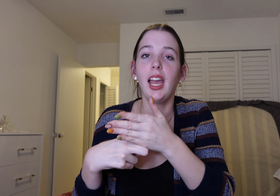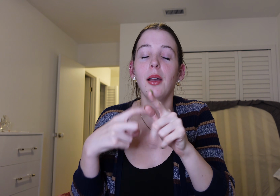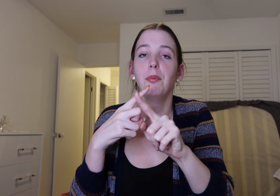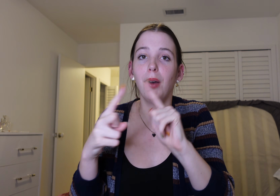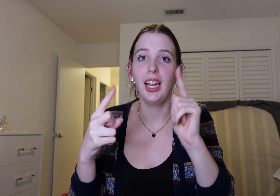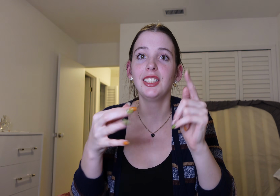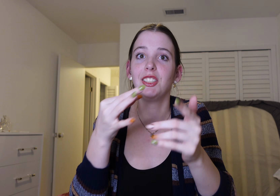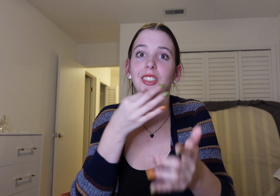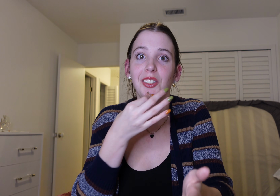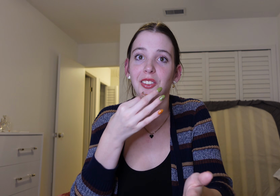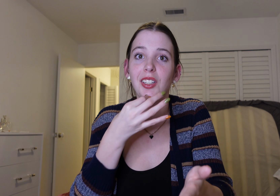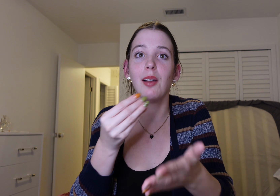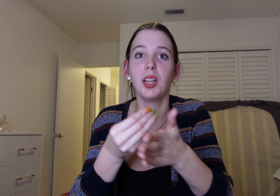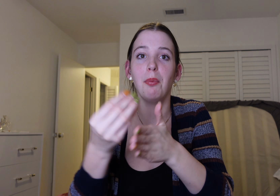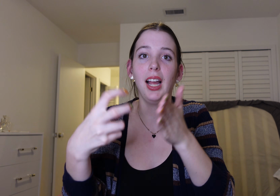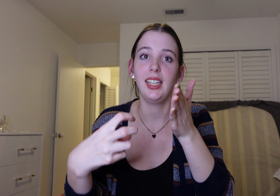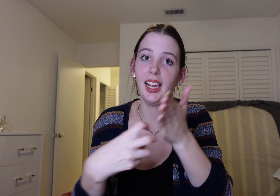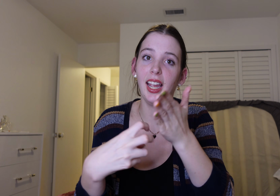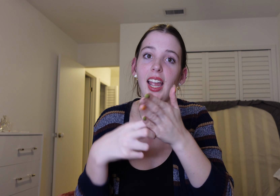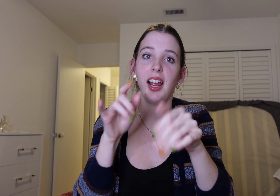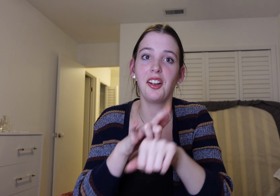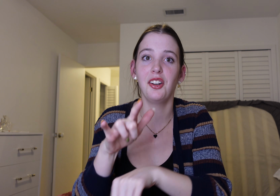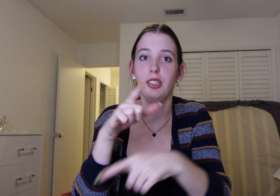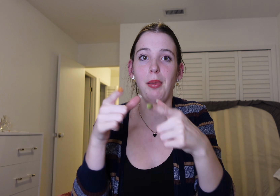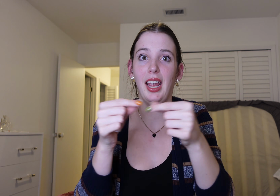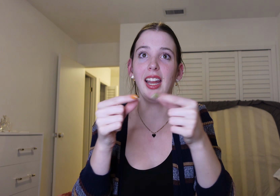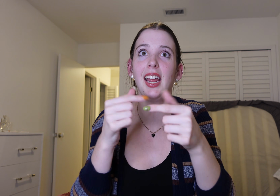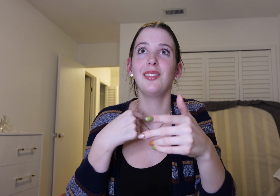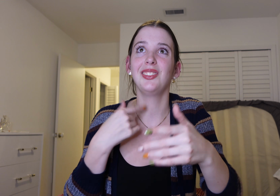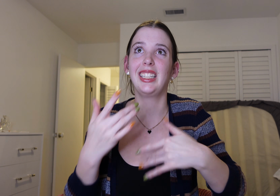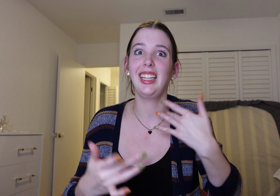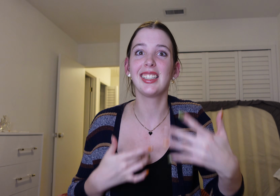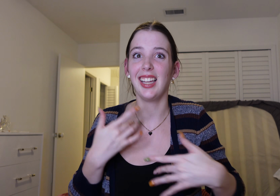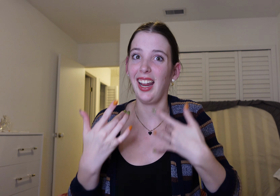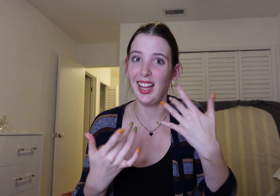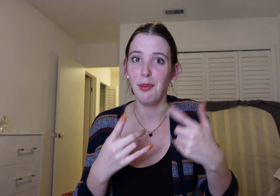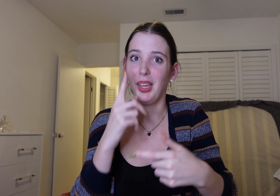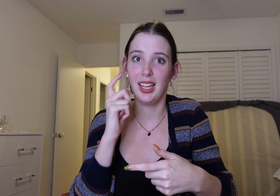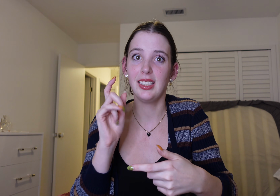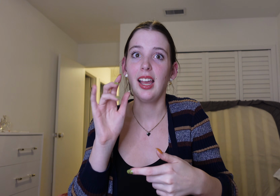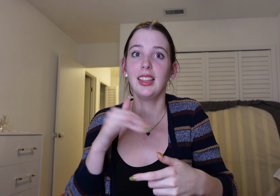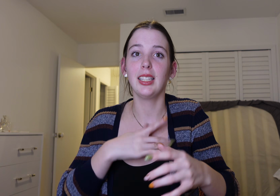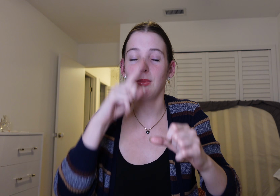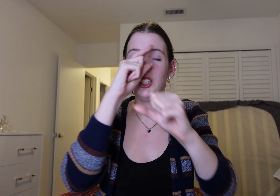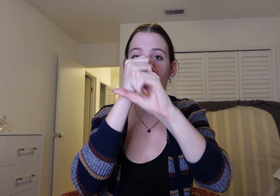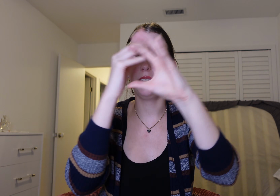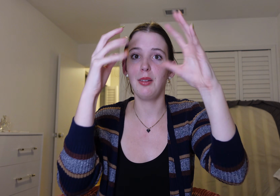yet but soon I'm gonna buy a ticket and go to Japan and I'm really excited because that's my dream